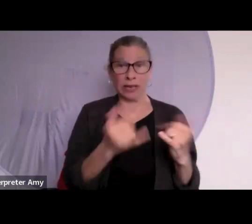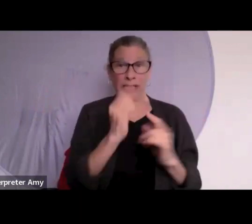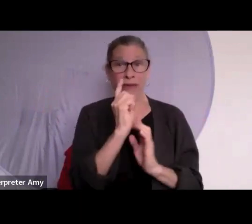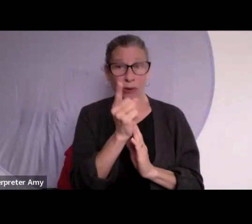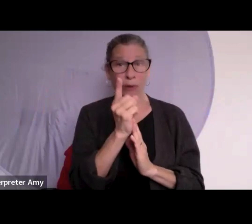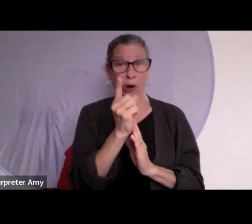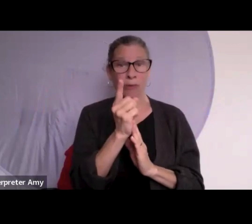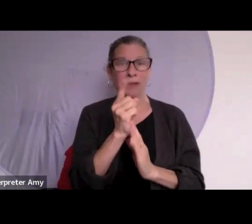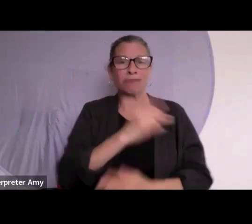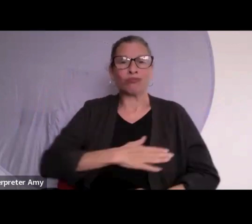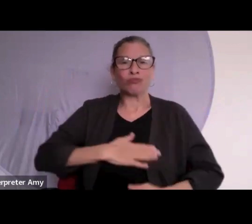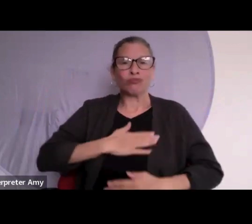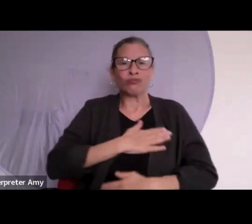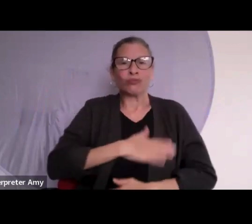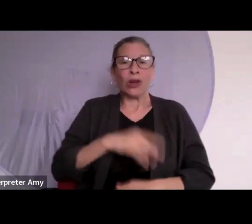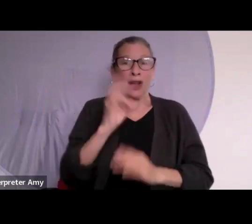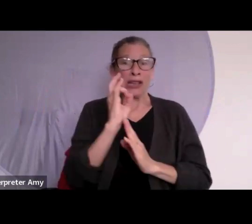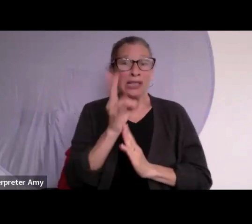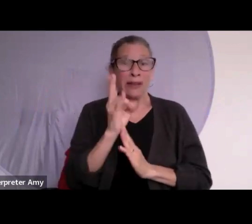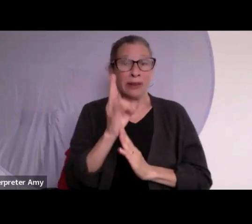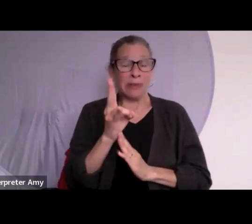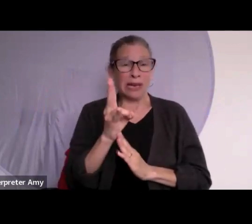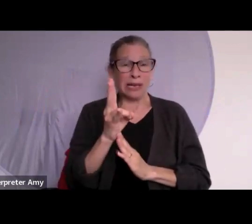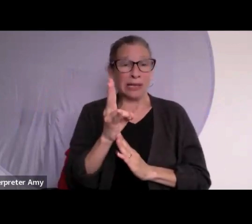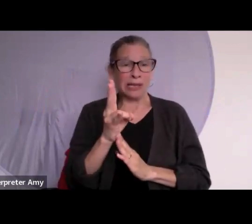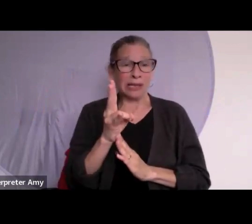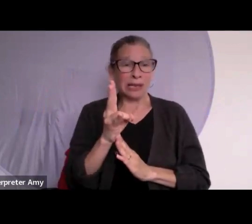enjoy seven minutes of Milky Pop Kid that talks really about